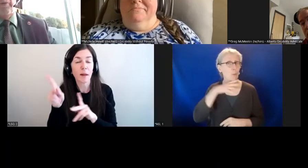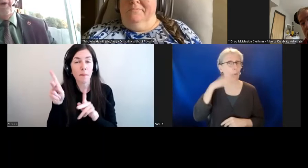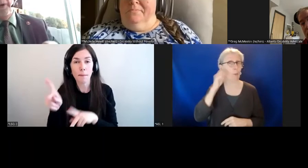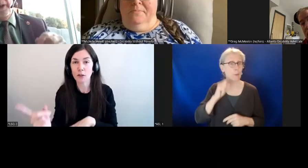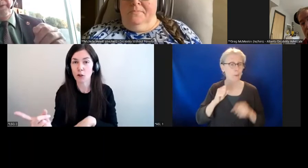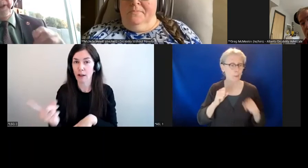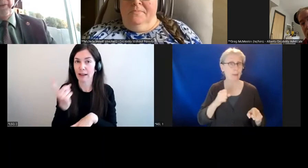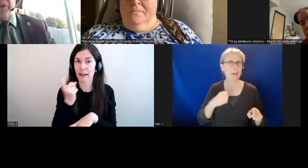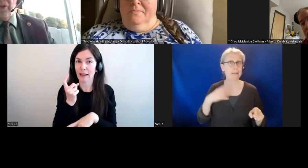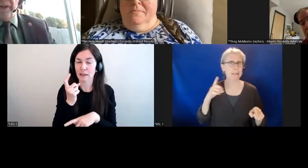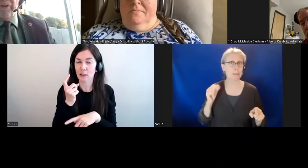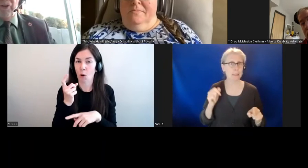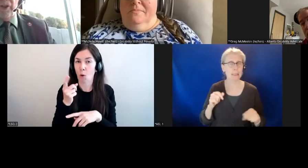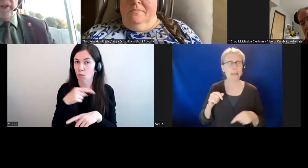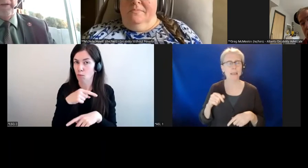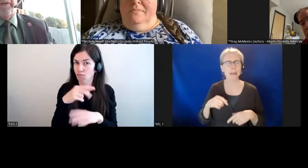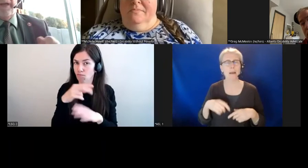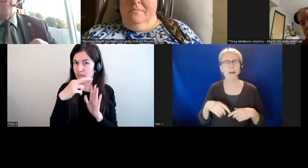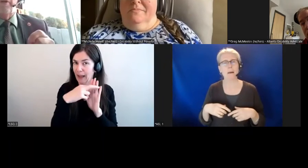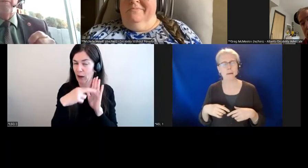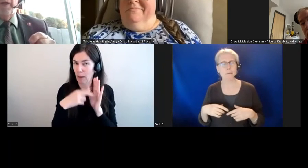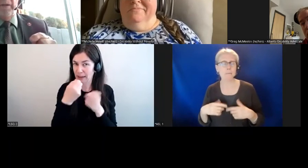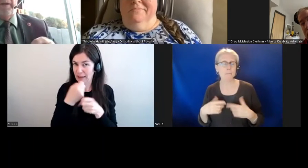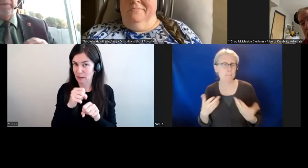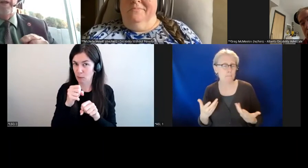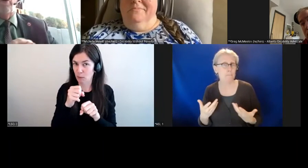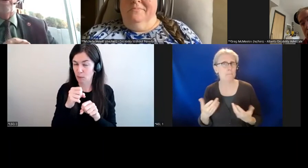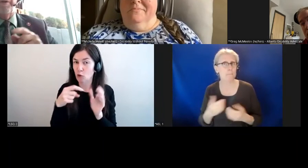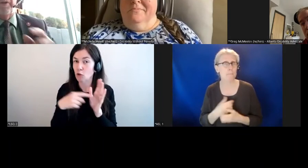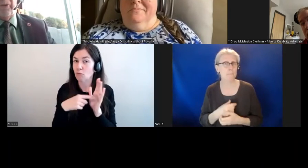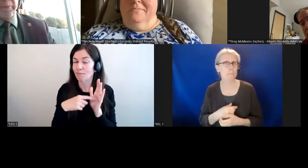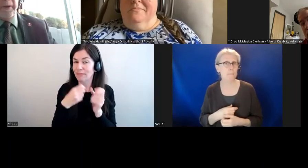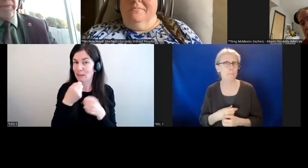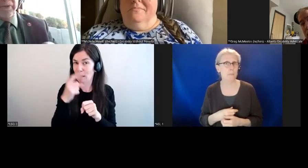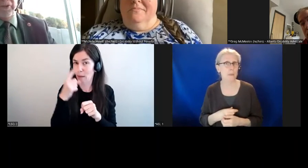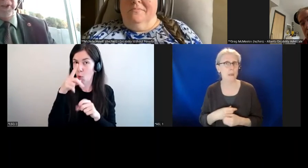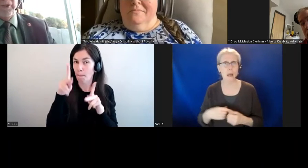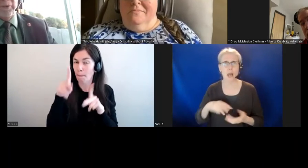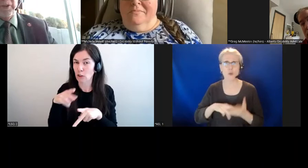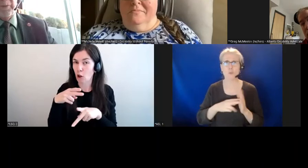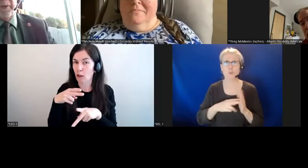MIGHT SAY, WE'LL INVEST A BUNCH OF ENERGY ON THAT. I DON'T WANT TO BE DISRESPECTFUL TO SENIORS WITH